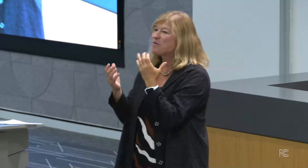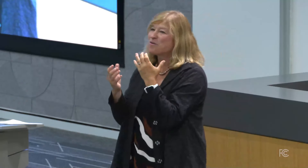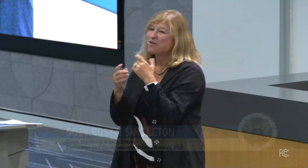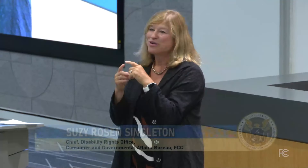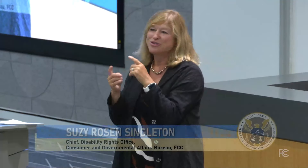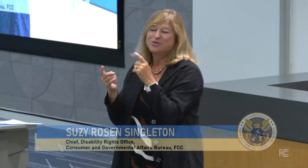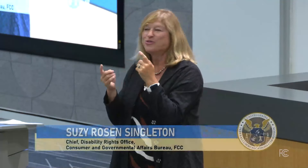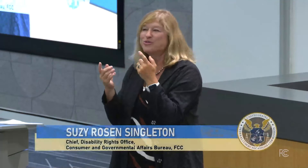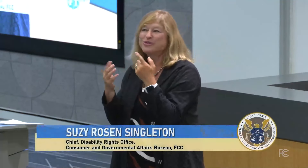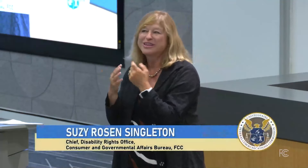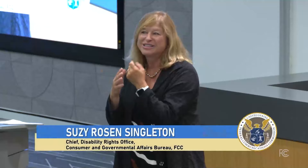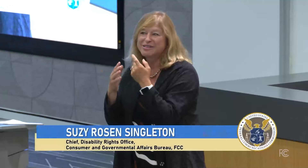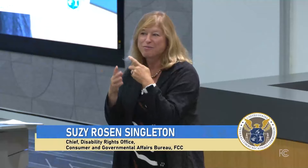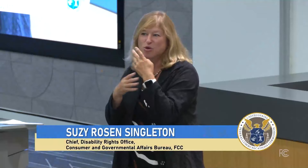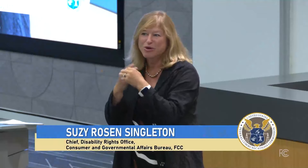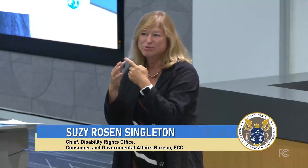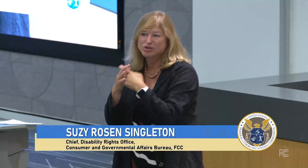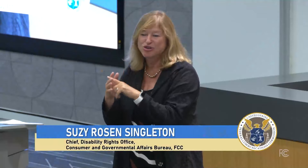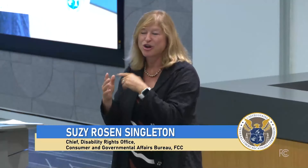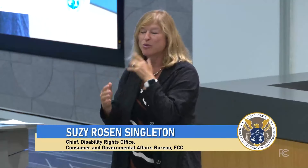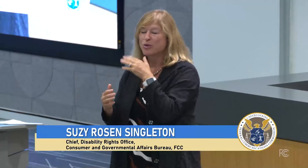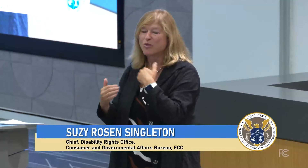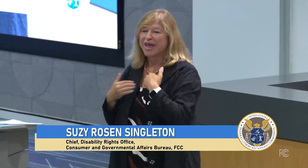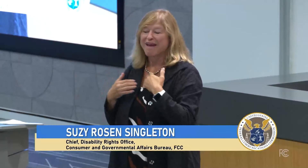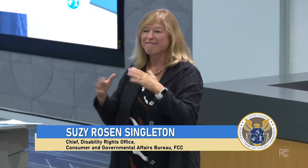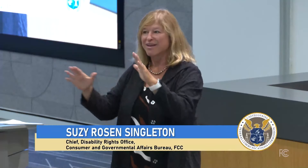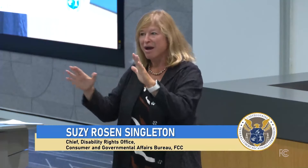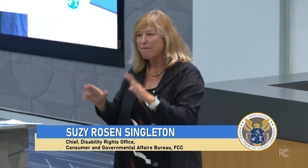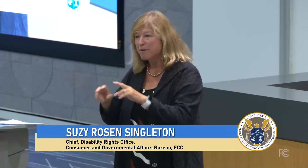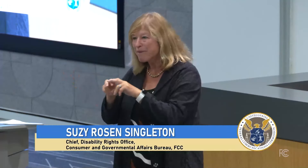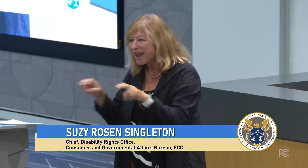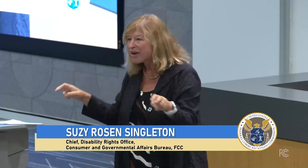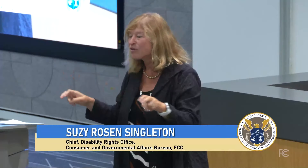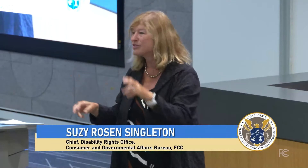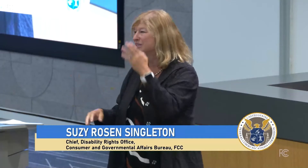WITH US TODAY. WE DO PLAN TO PROVIDE BRIEF VISUAL DESCRIPTIONS SO WE'LL